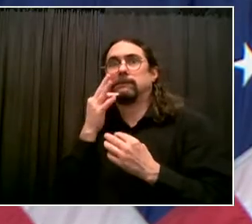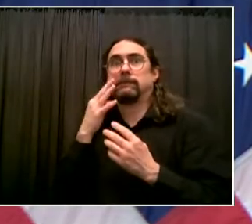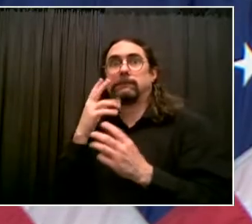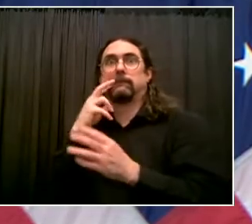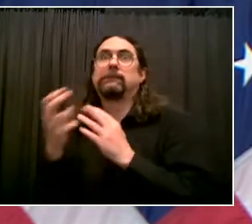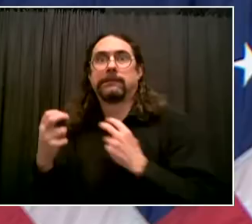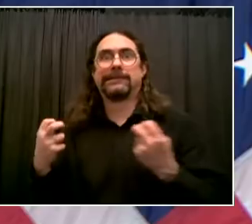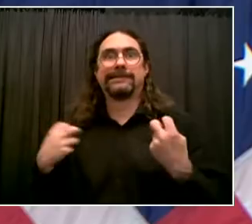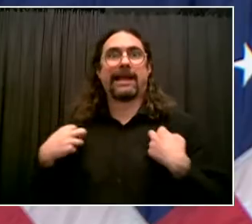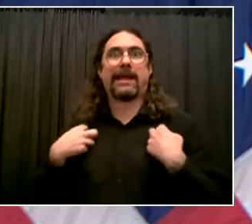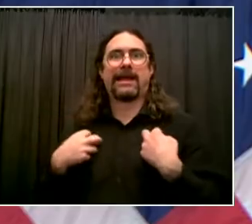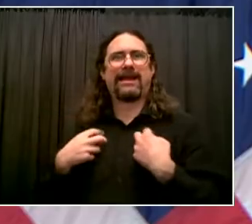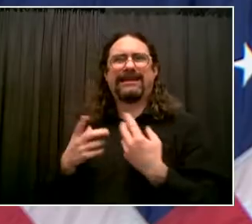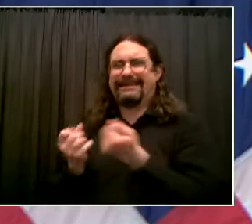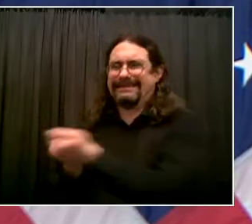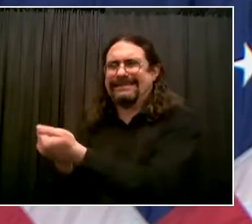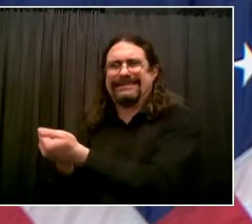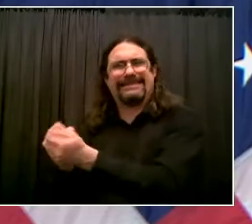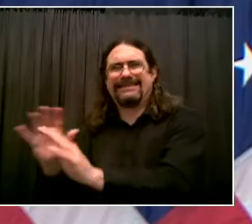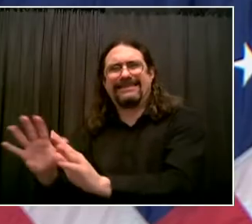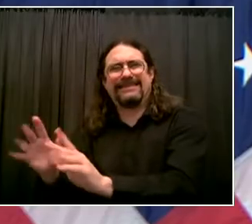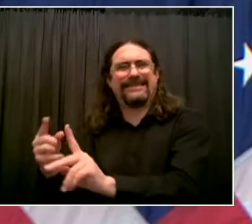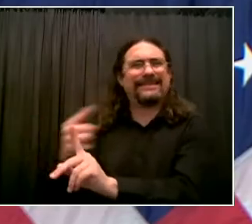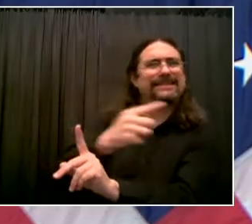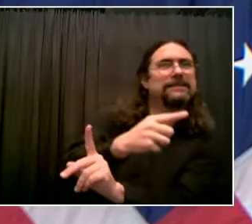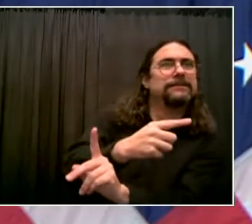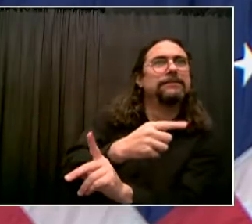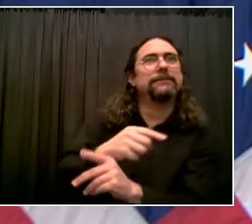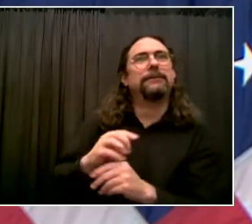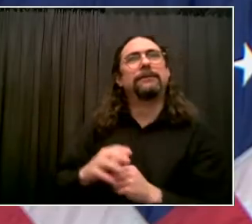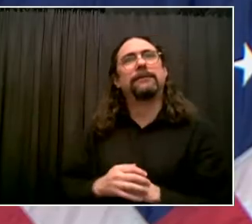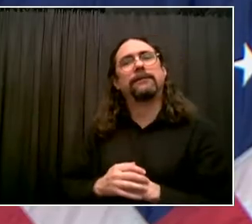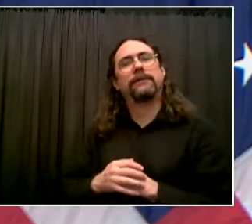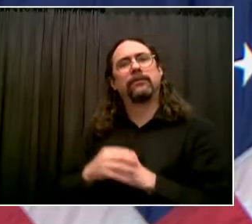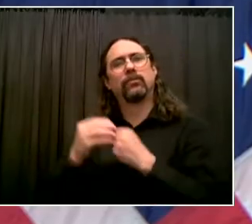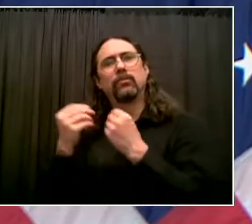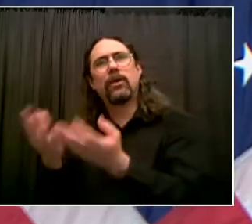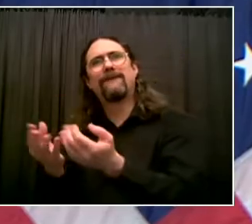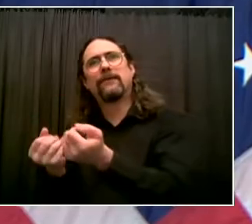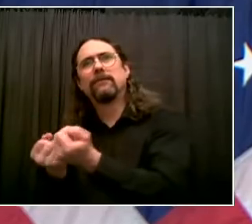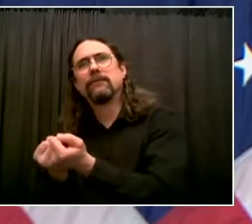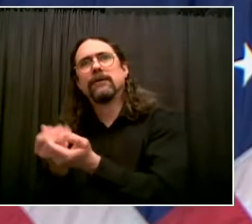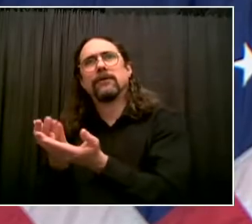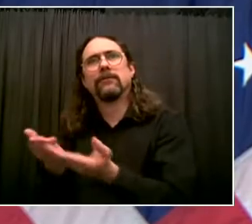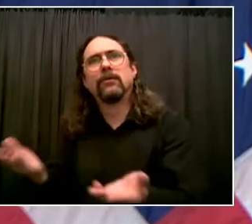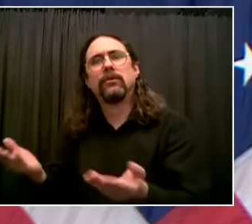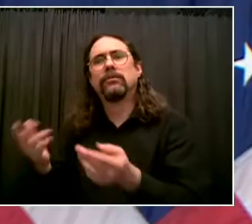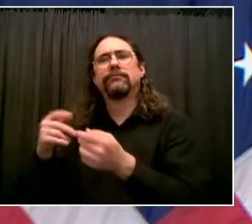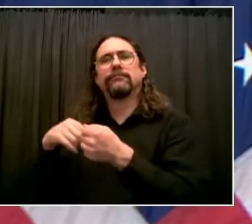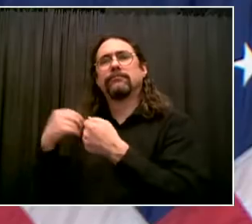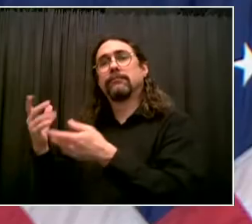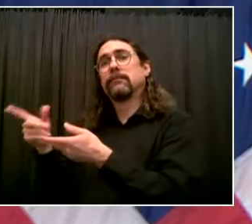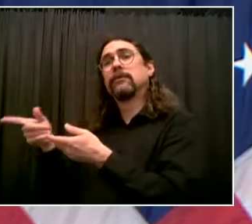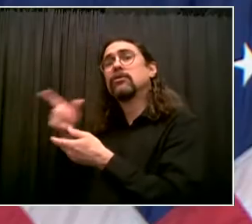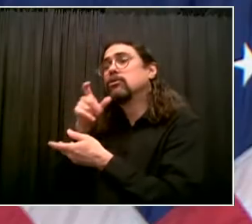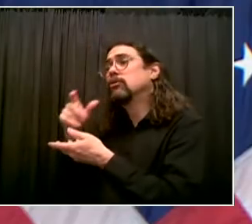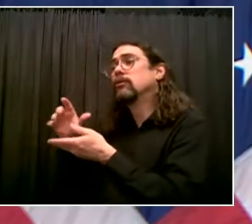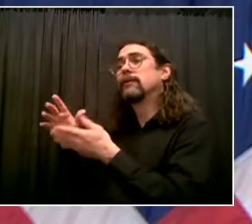DO THAT IS WORKING WITH ROU COMMUNITY ORGANIZERS ARE PARTNERS AND